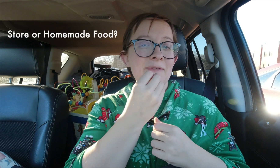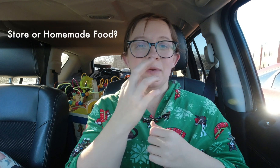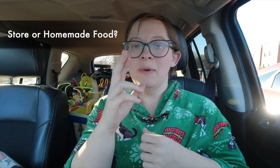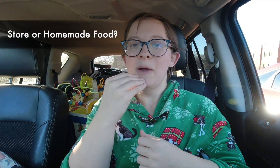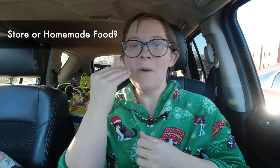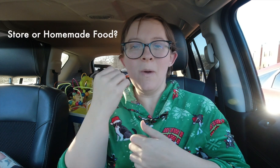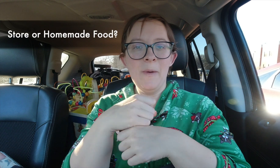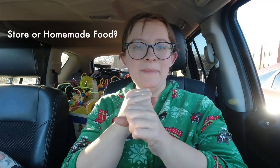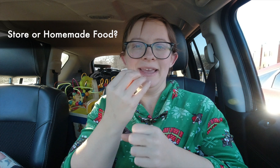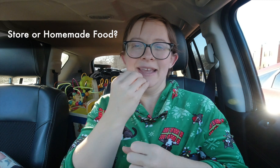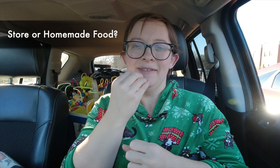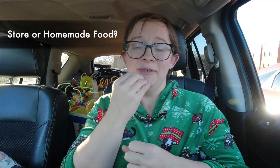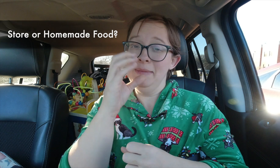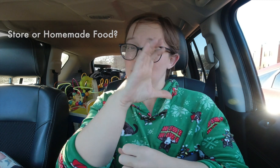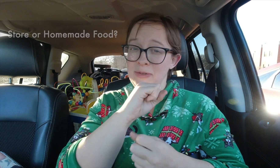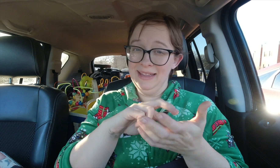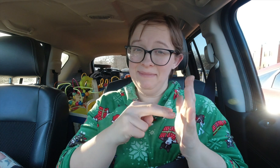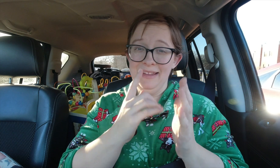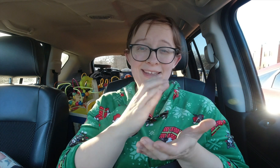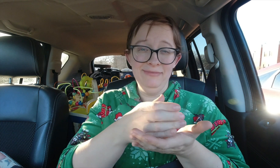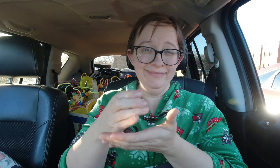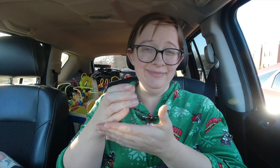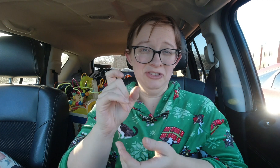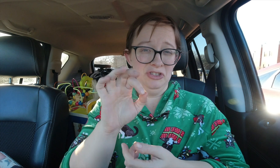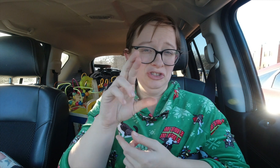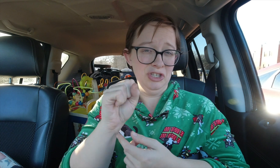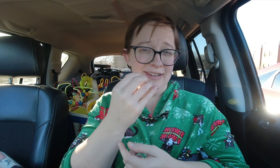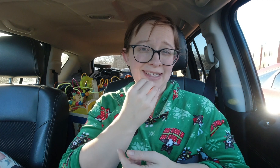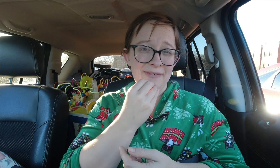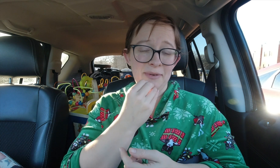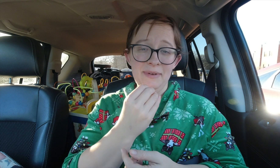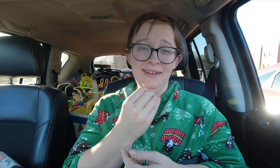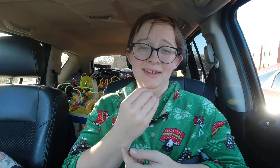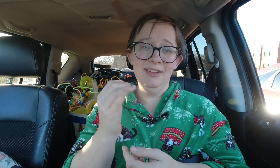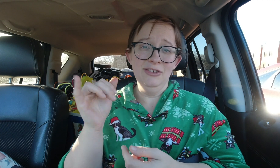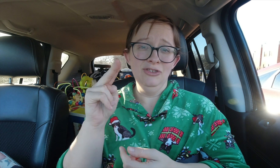It says "store-bought or homemade food" and I'm assuming they mean like canned jar food.